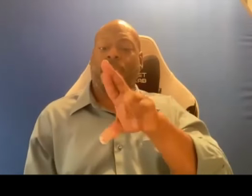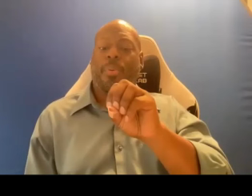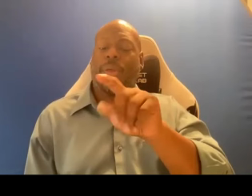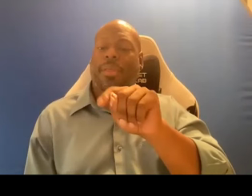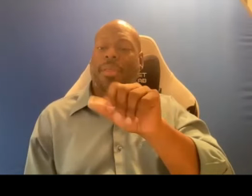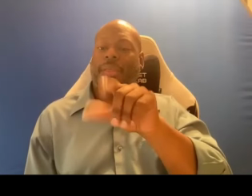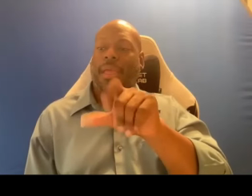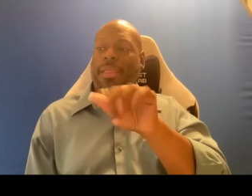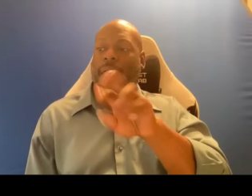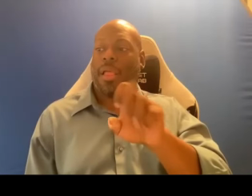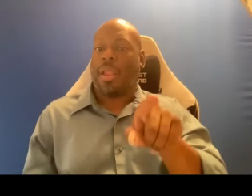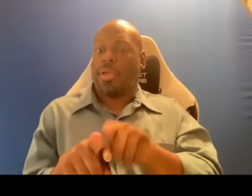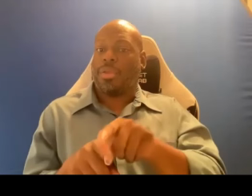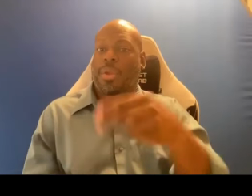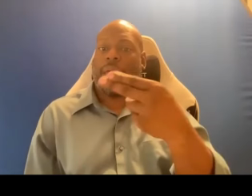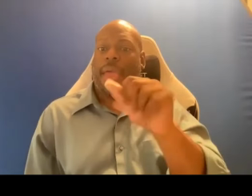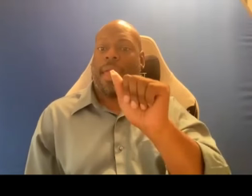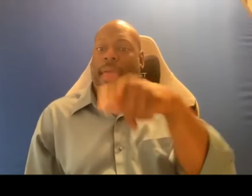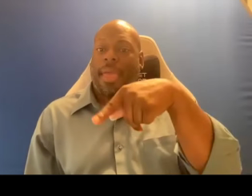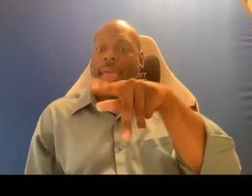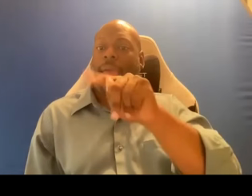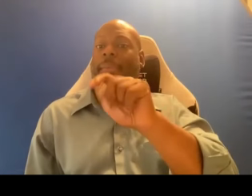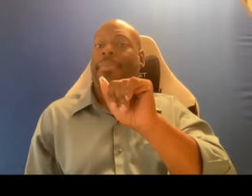however, if a Spoken Language Facilitator is required,